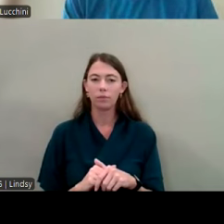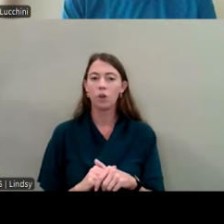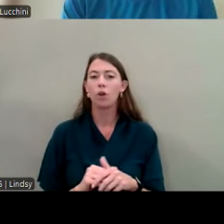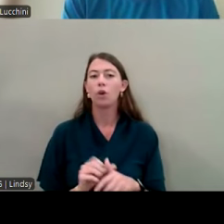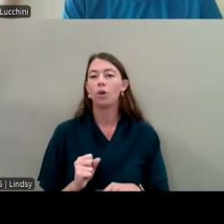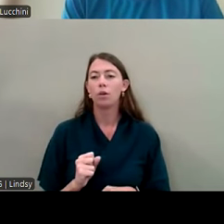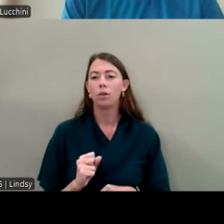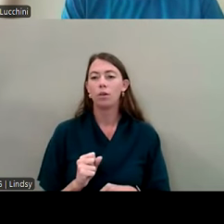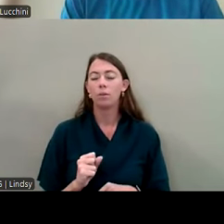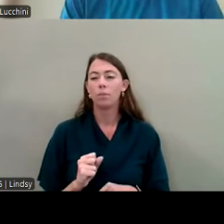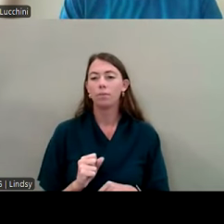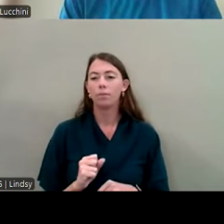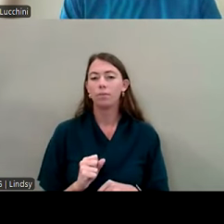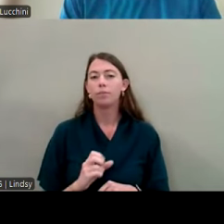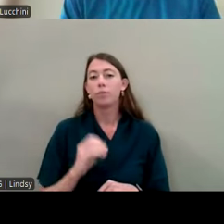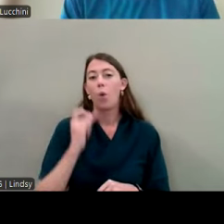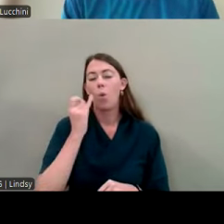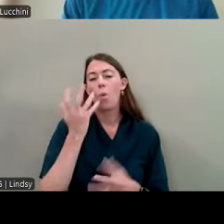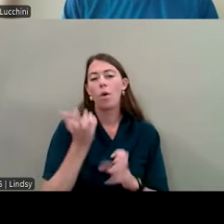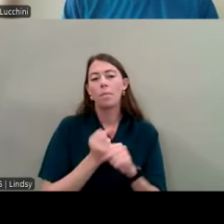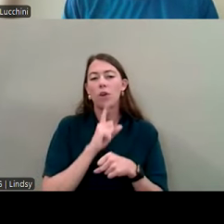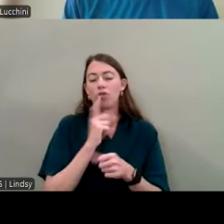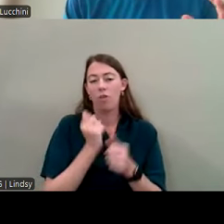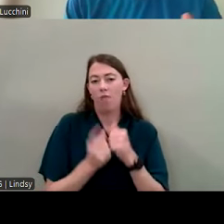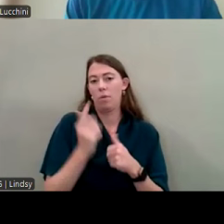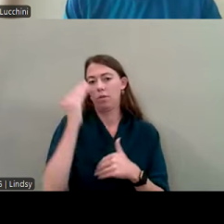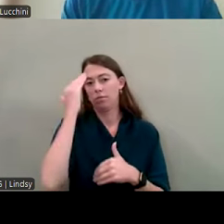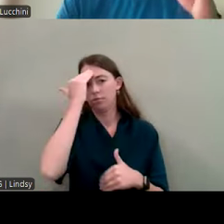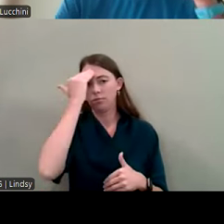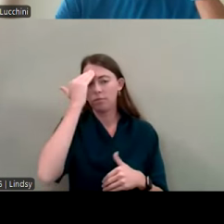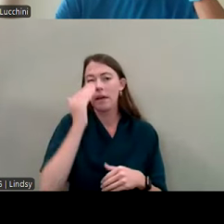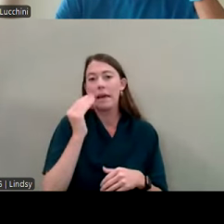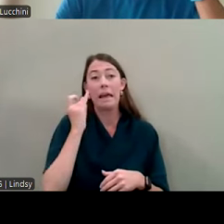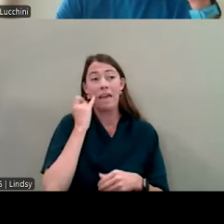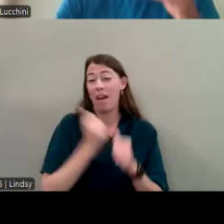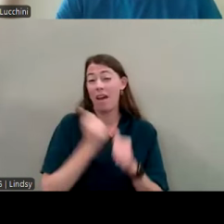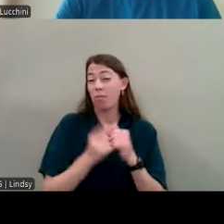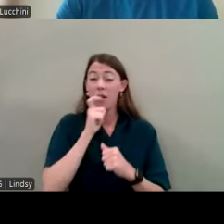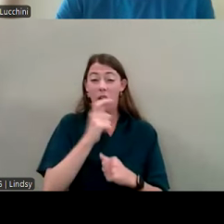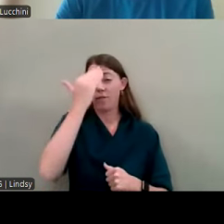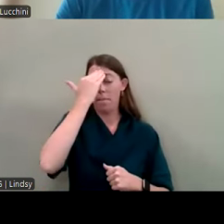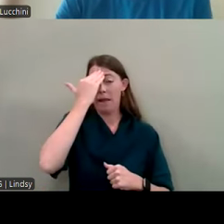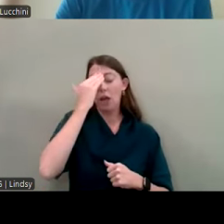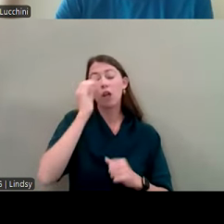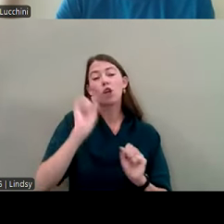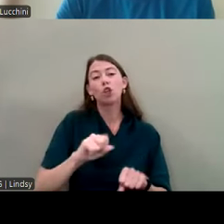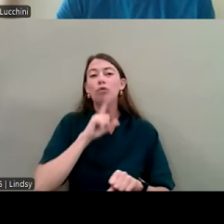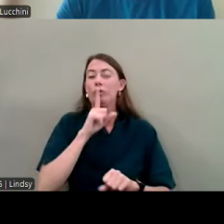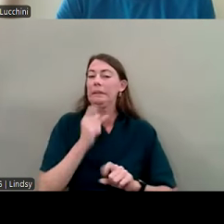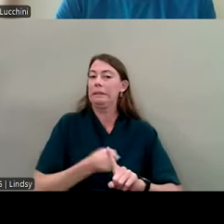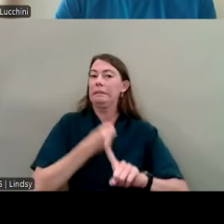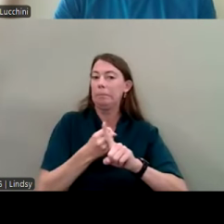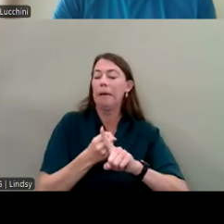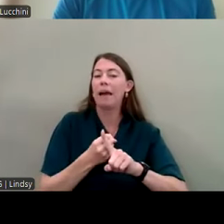obviously, represent a big jeopardy of the entire accessibility program.